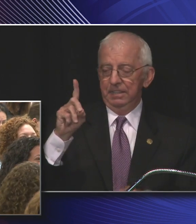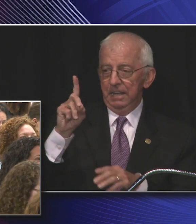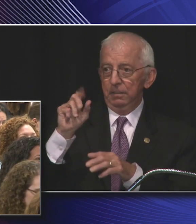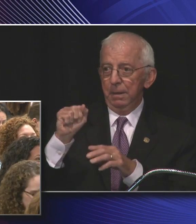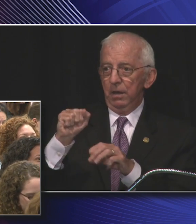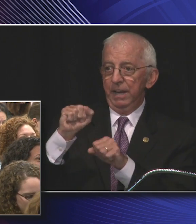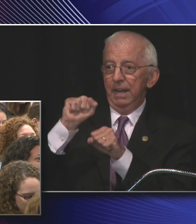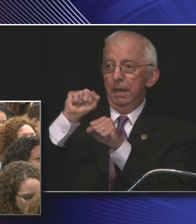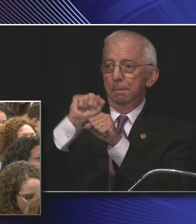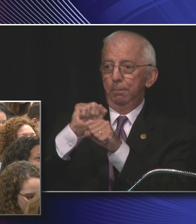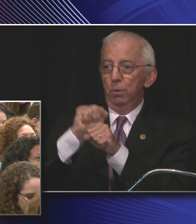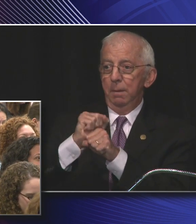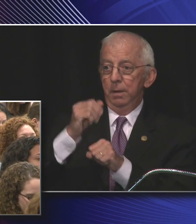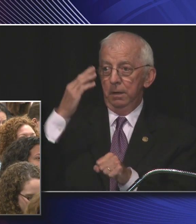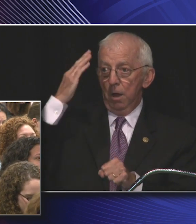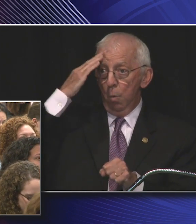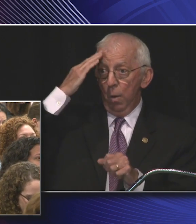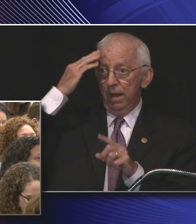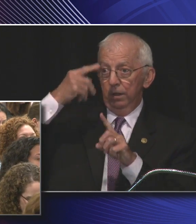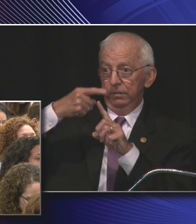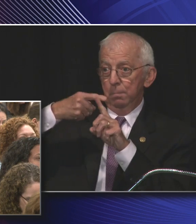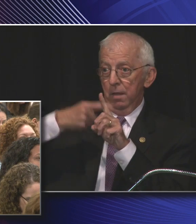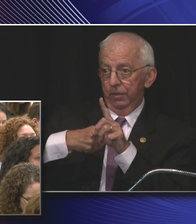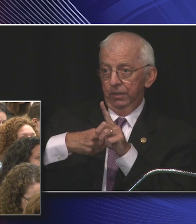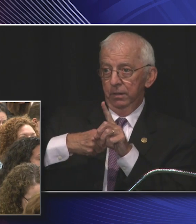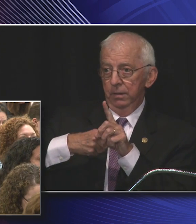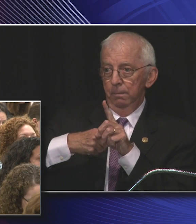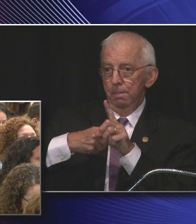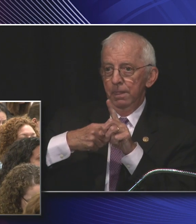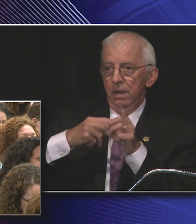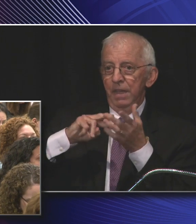Disability Employment Awareness Month.